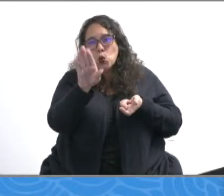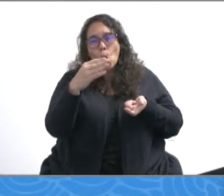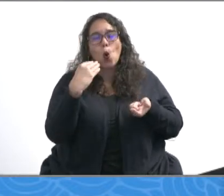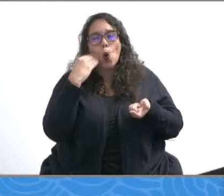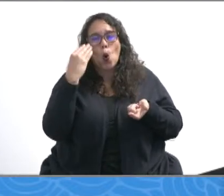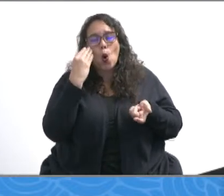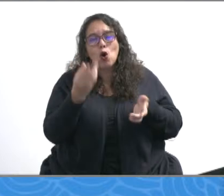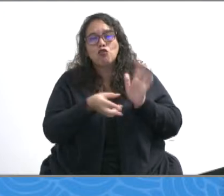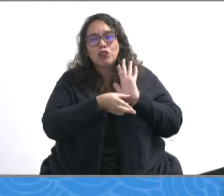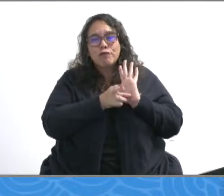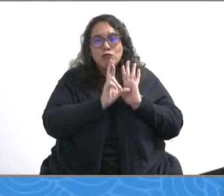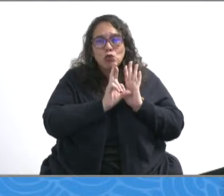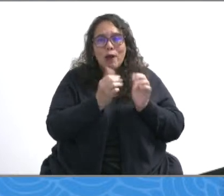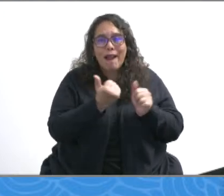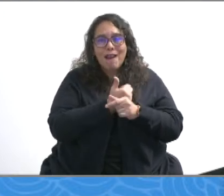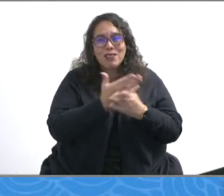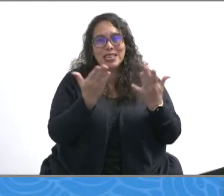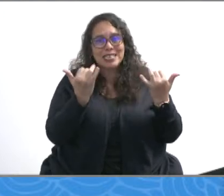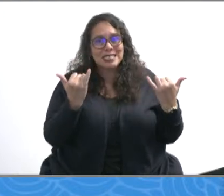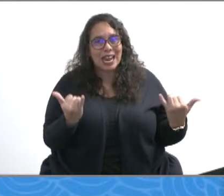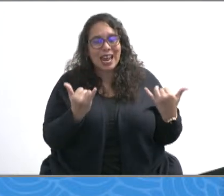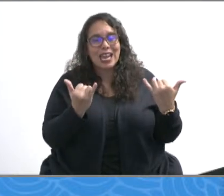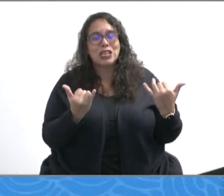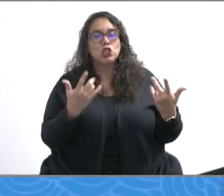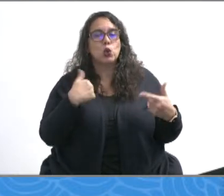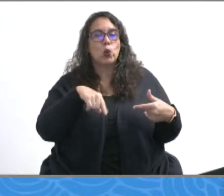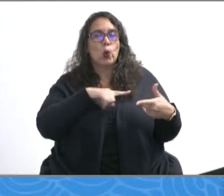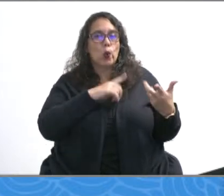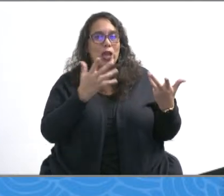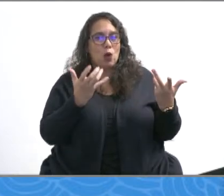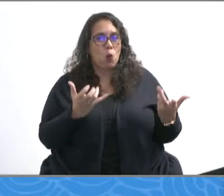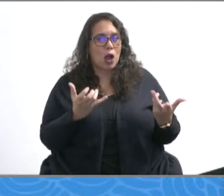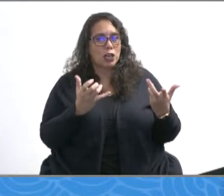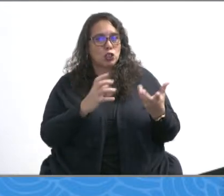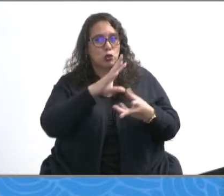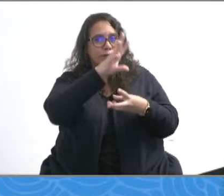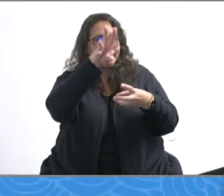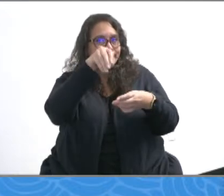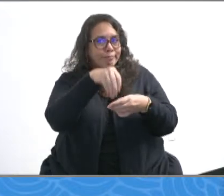And so we're going to encompass topics around parent engagement,